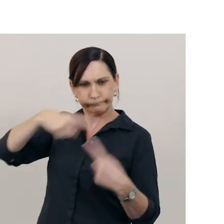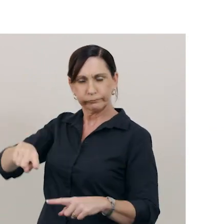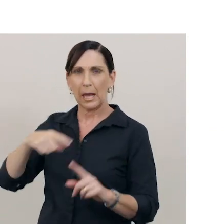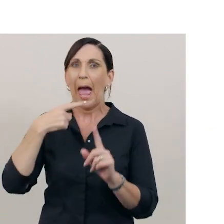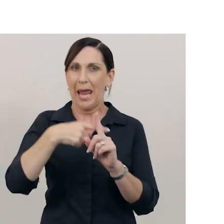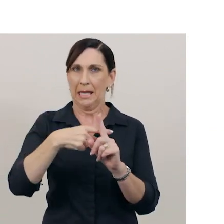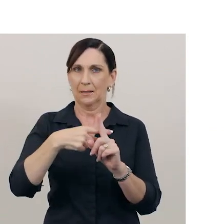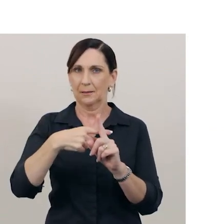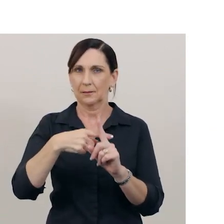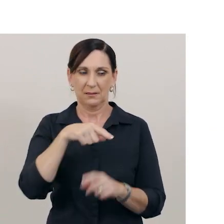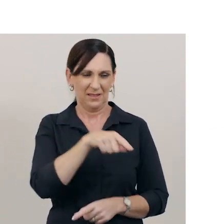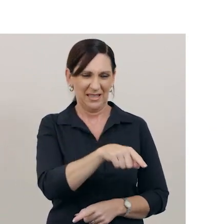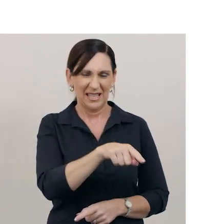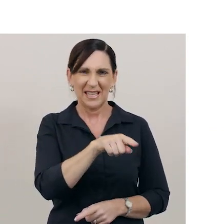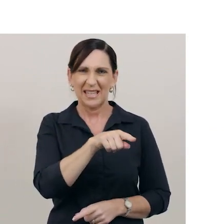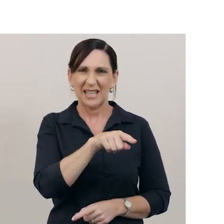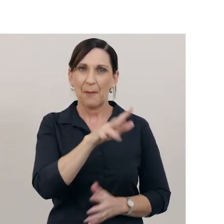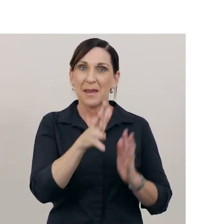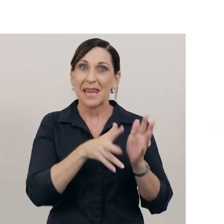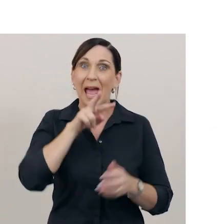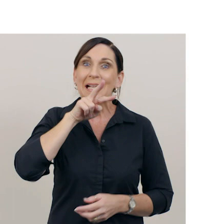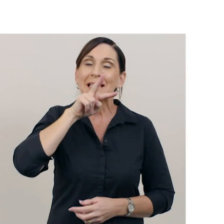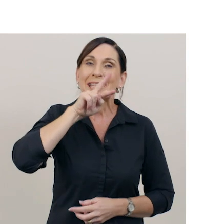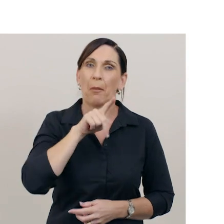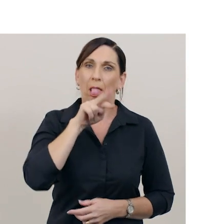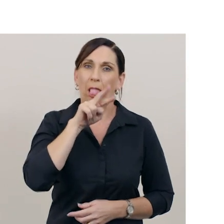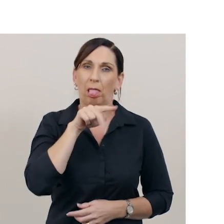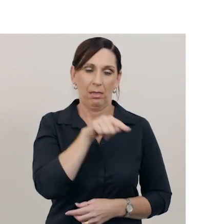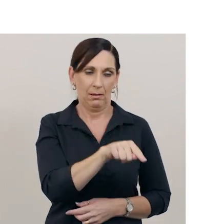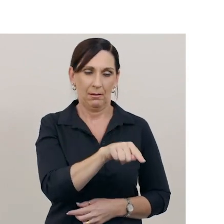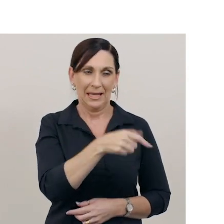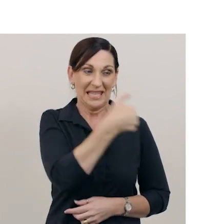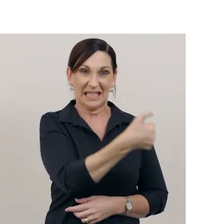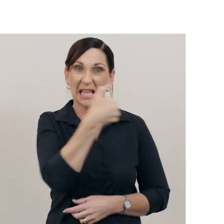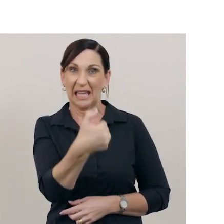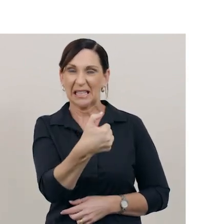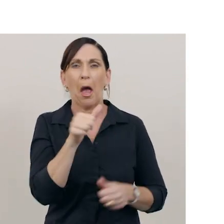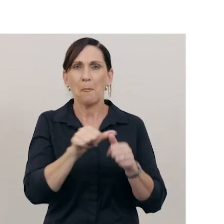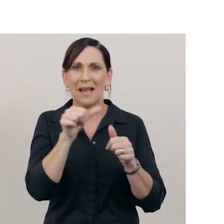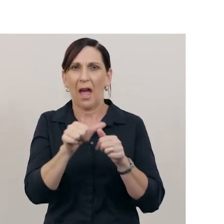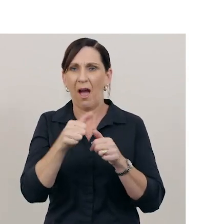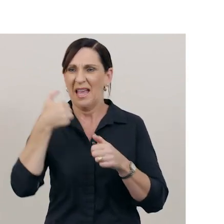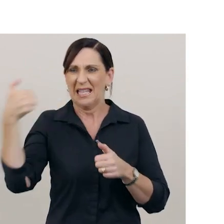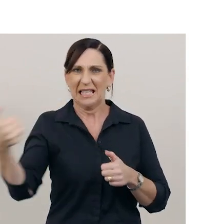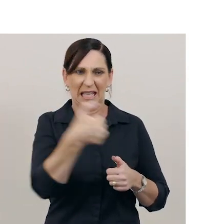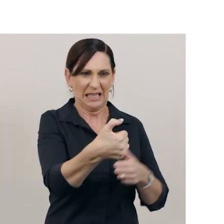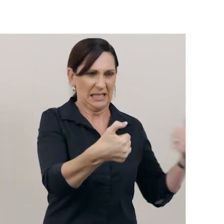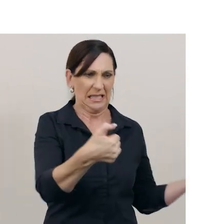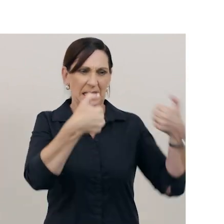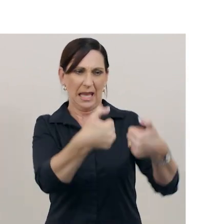The first pair of numbers is a double. I see double 6, so I will add that part together.